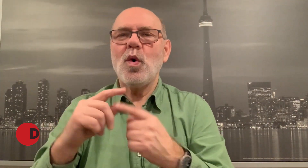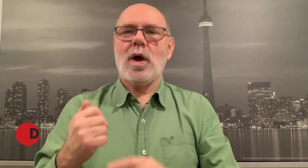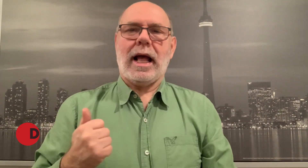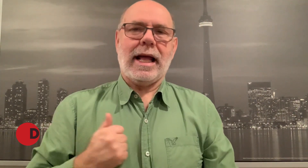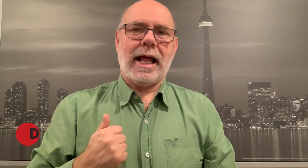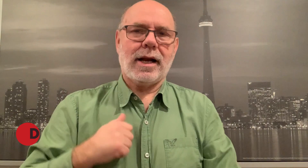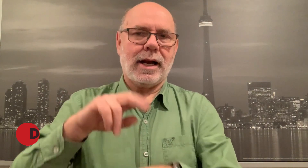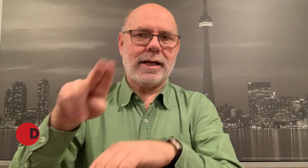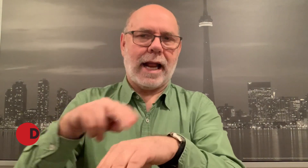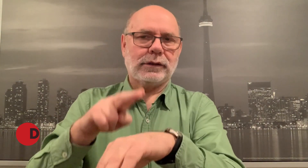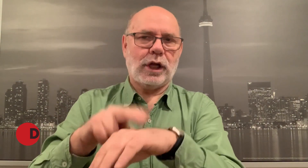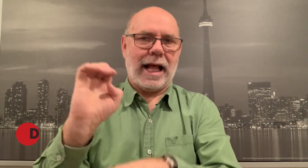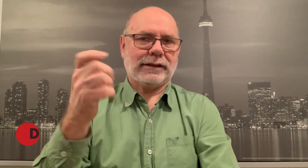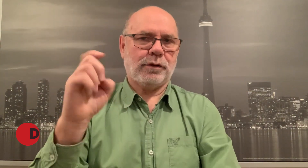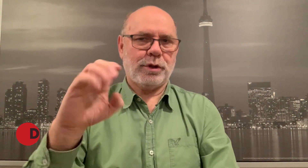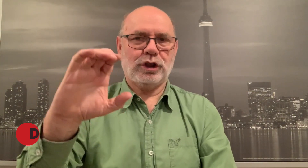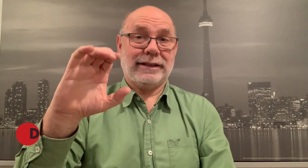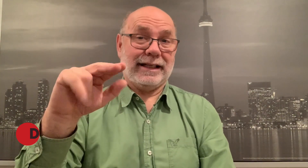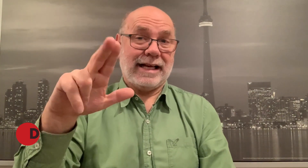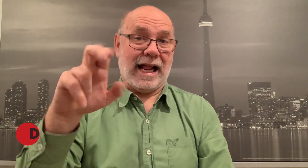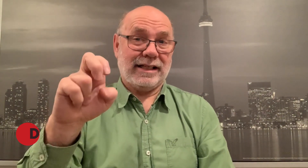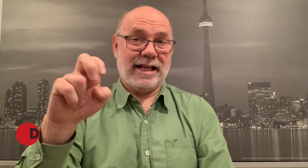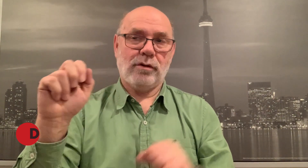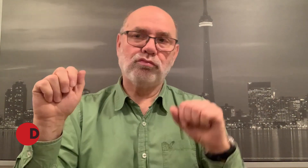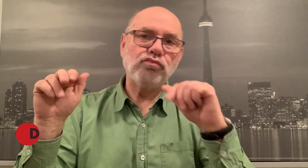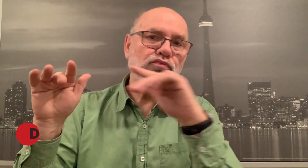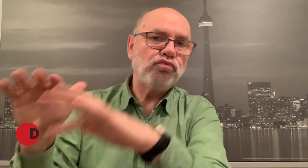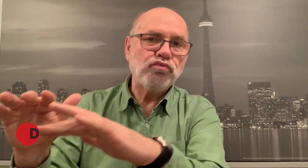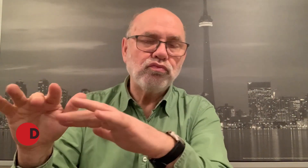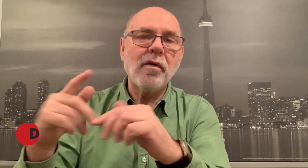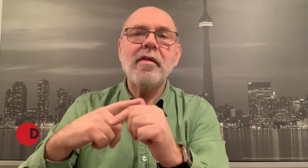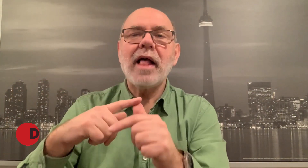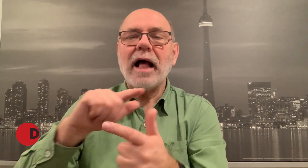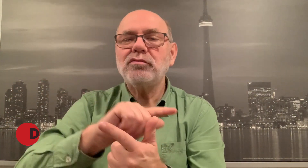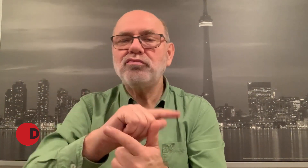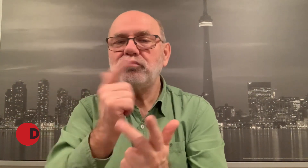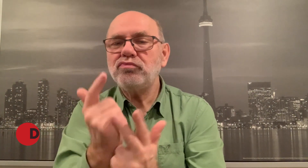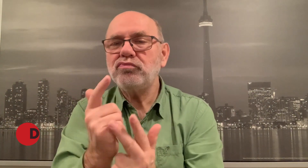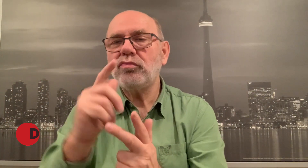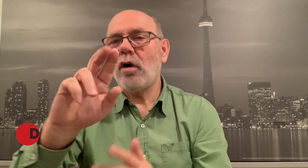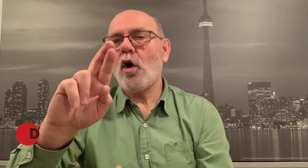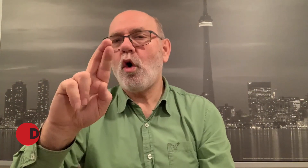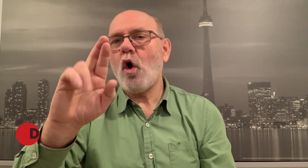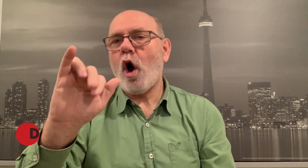moved to the Canadian national Expo. After that it was moved